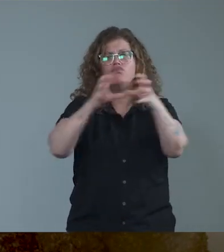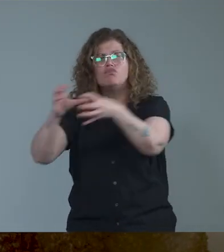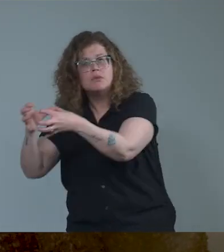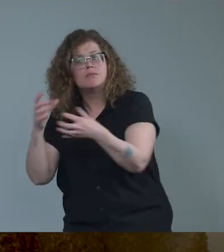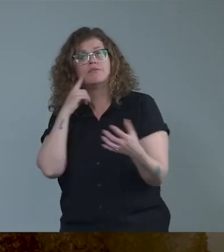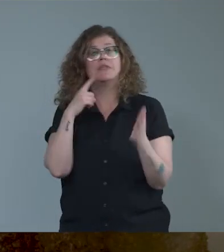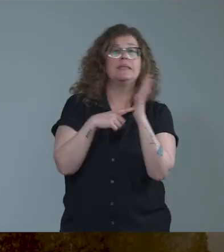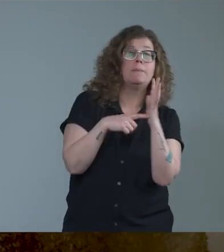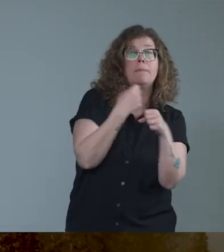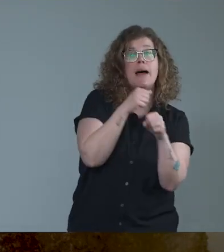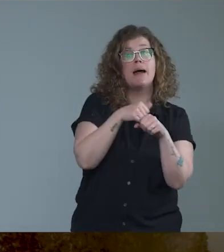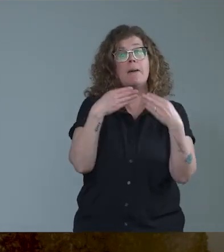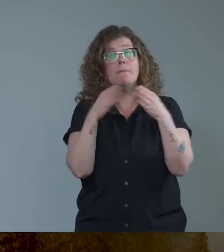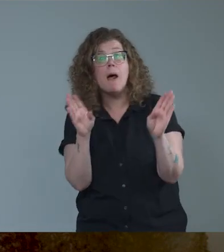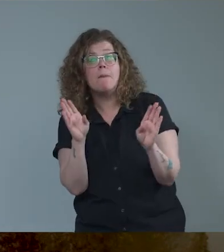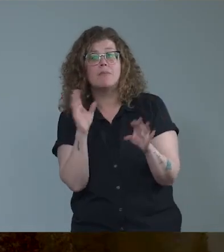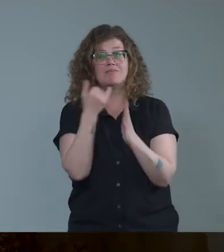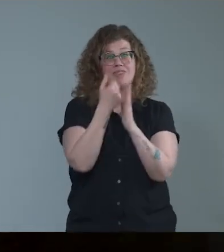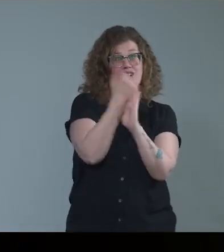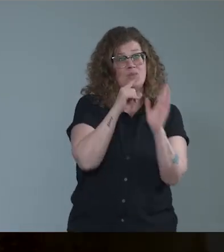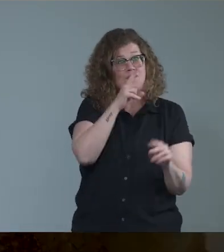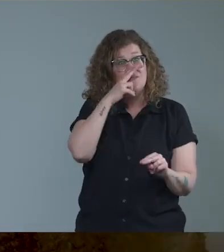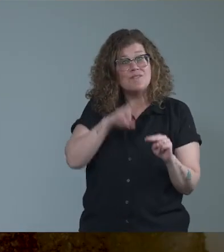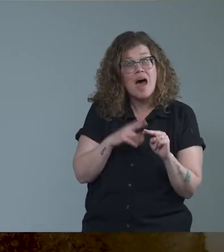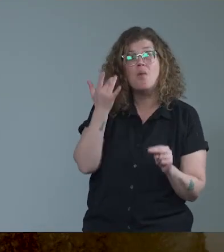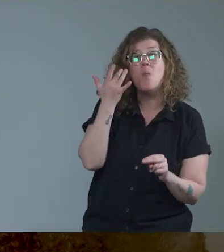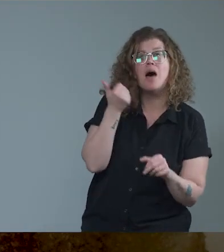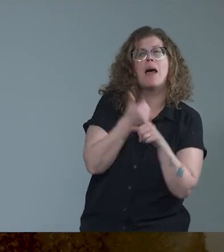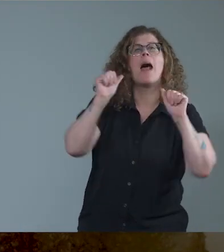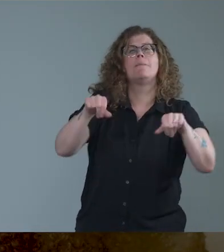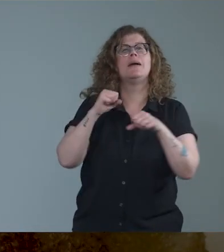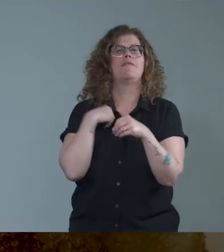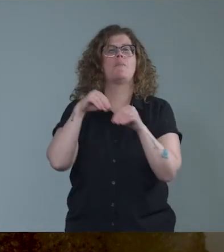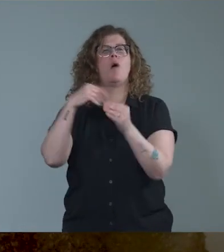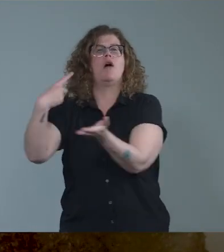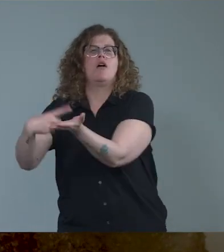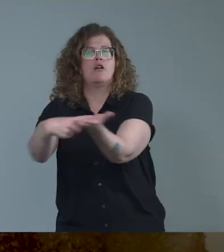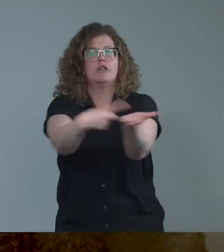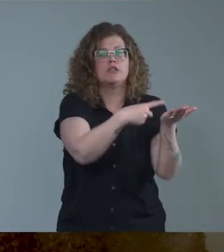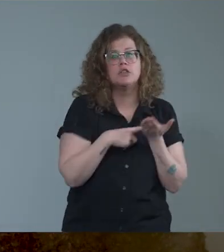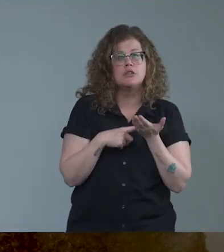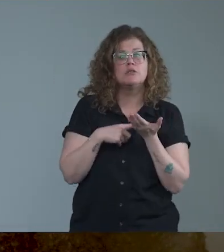and ask all of the questions. Don't worry about asking questions. And the first thing I do is I look at the art. I want to know where it is,